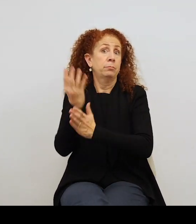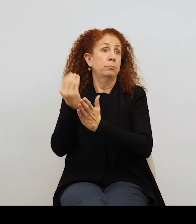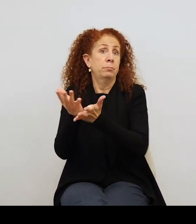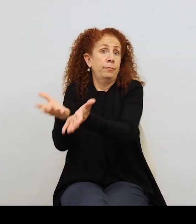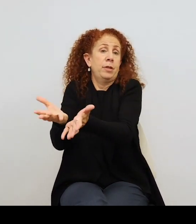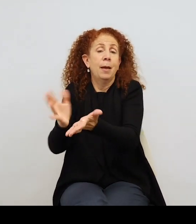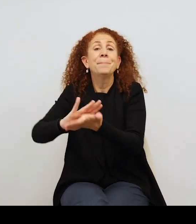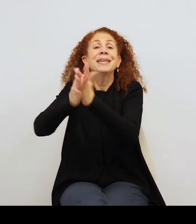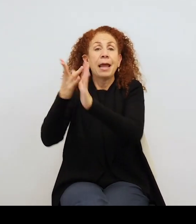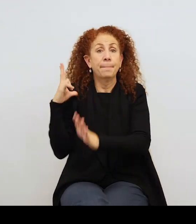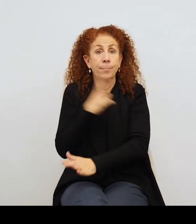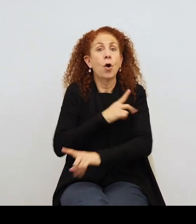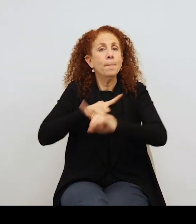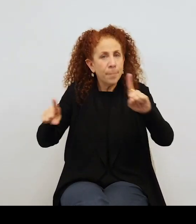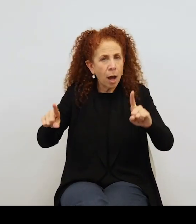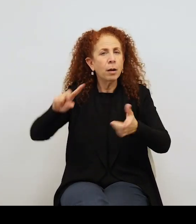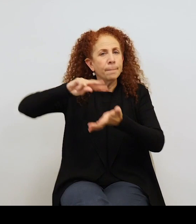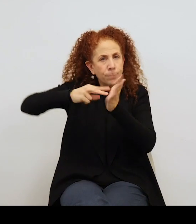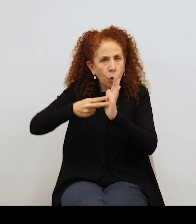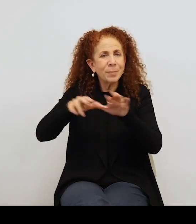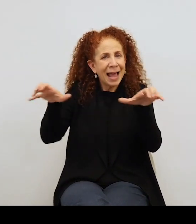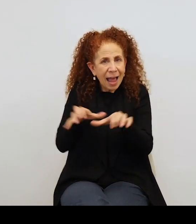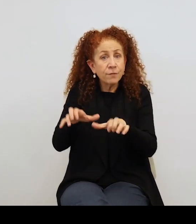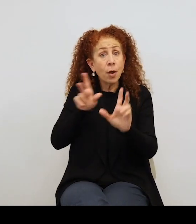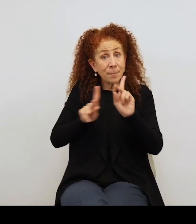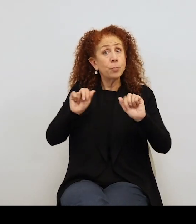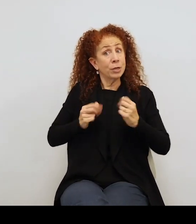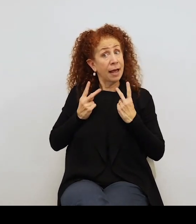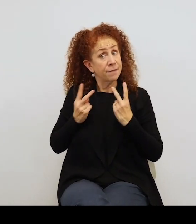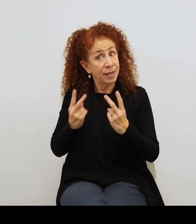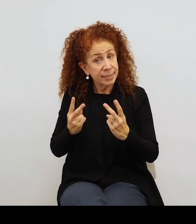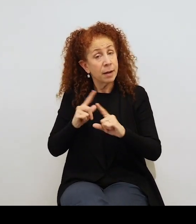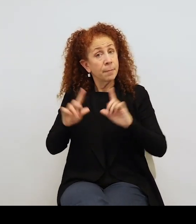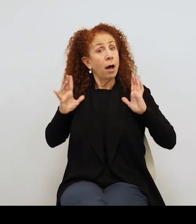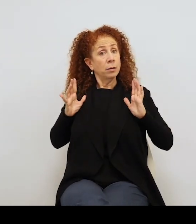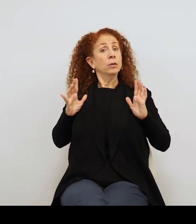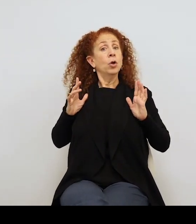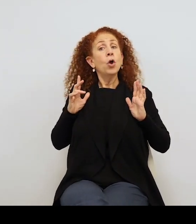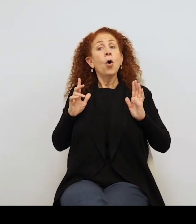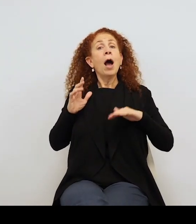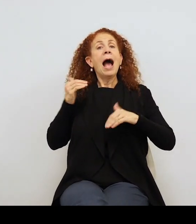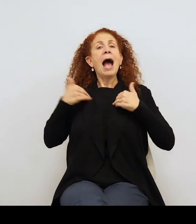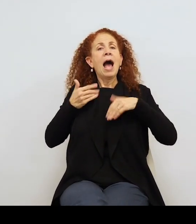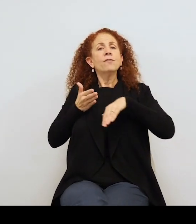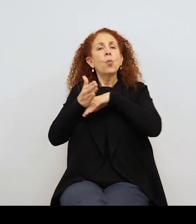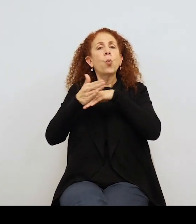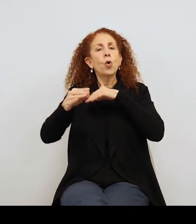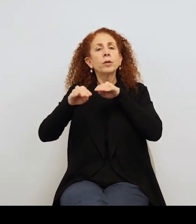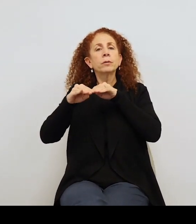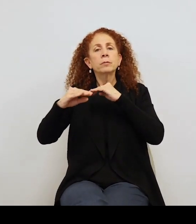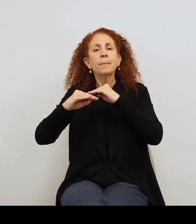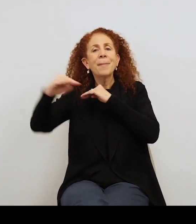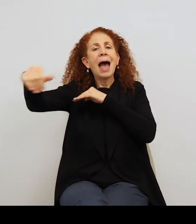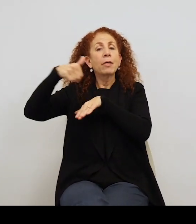But with a conscious effort, people can visit, but you have to walk on wooden pathways to not